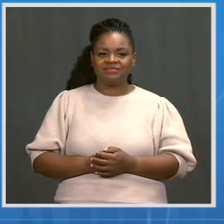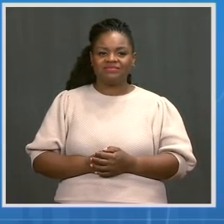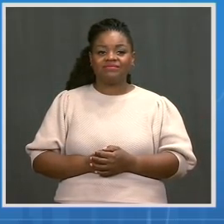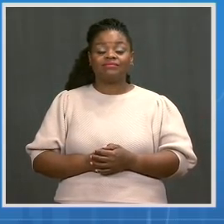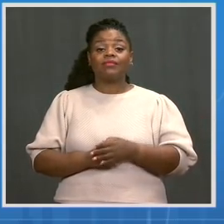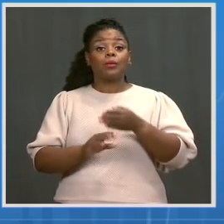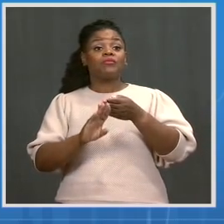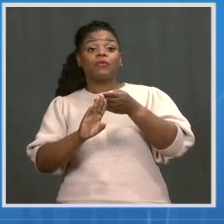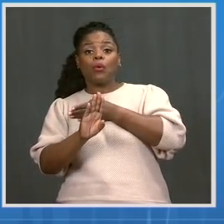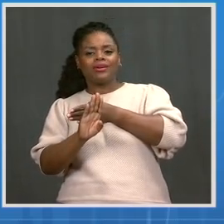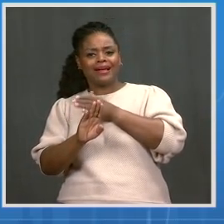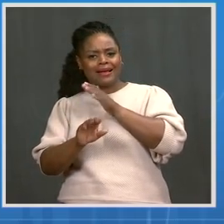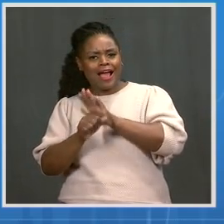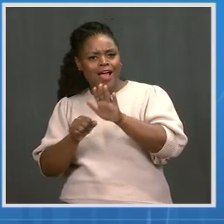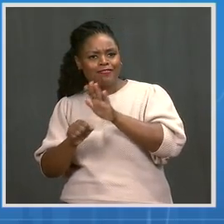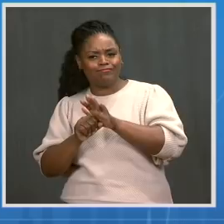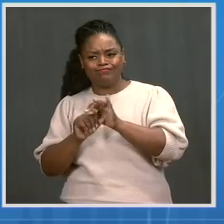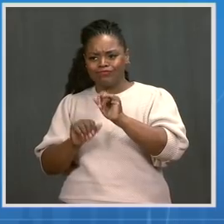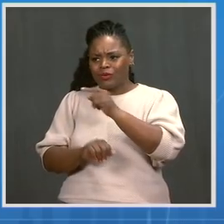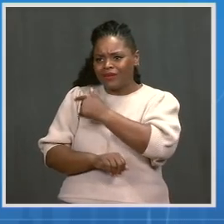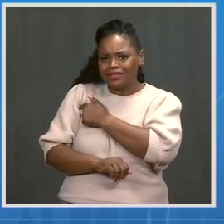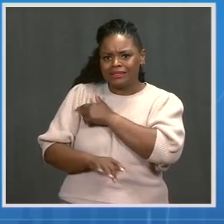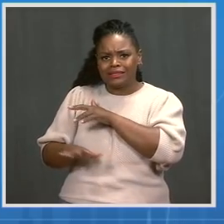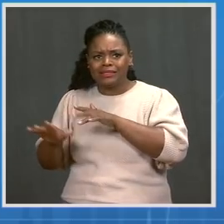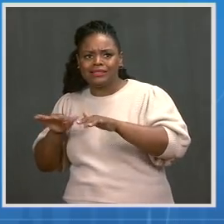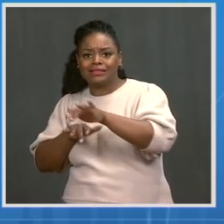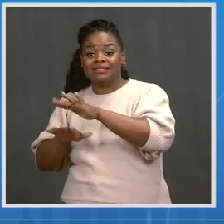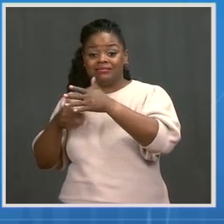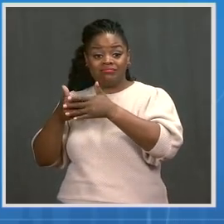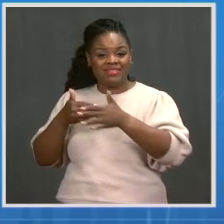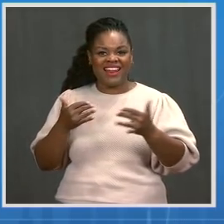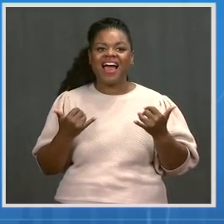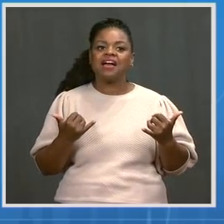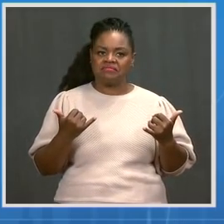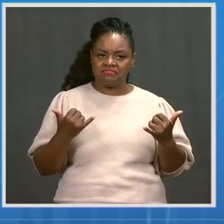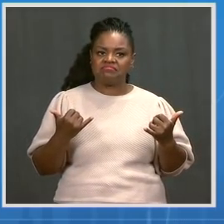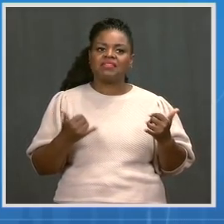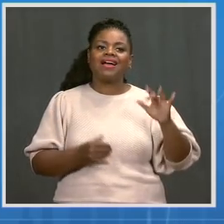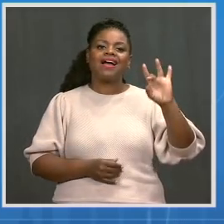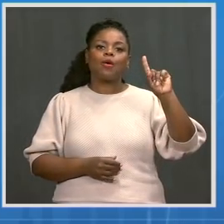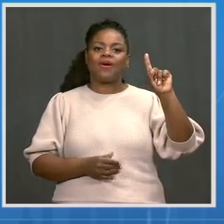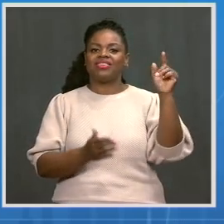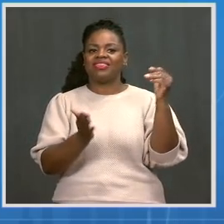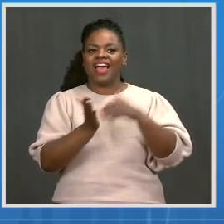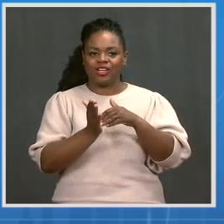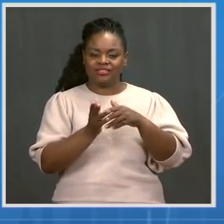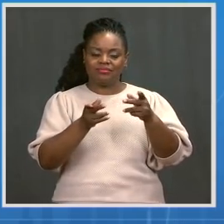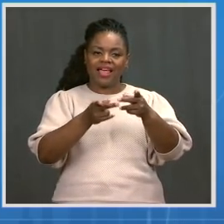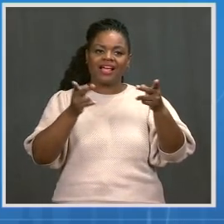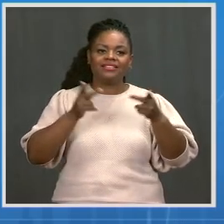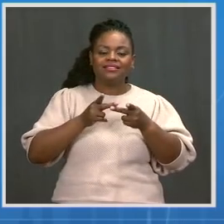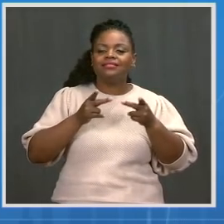to more than 81,000 convenient vaccination sites. In fact, today, 90 percent of Americans